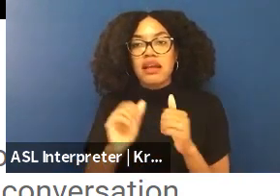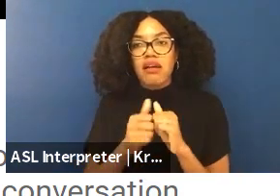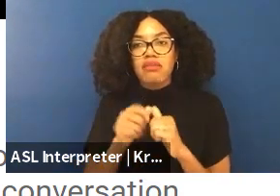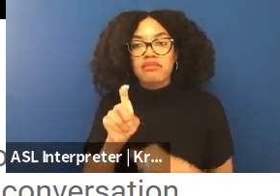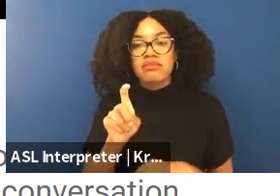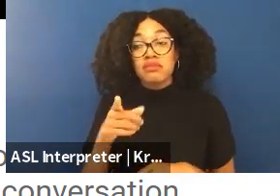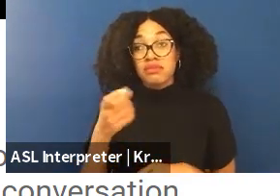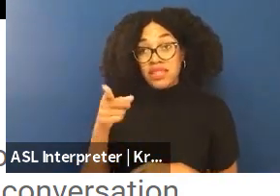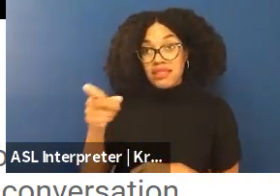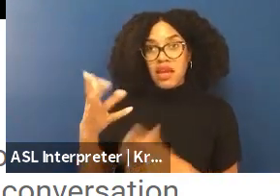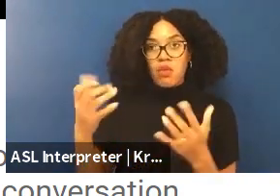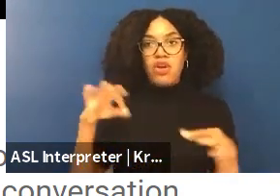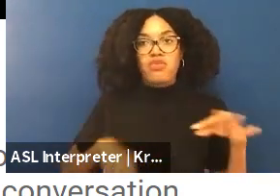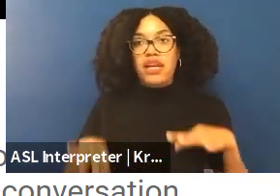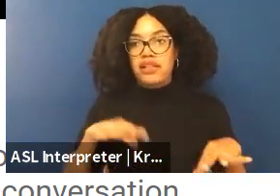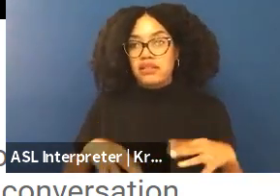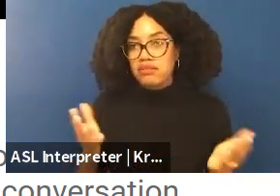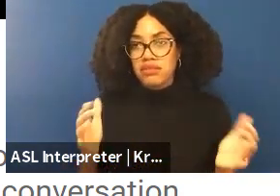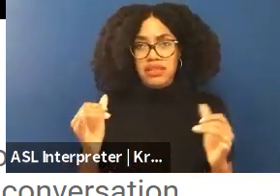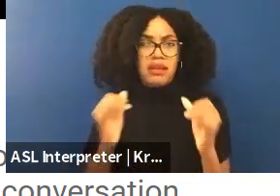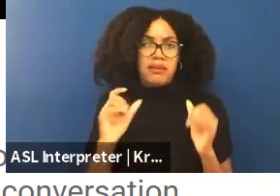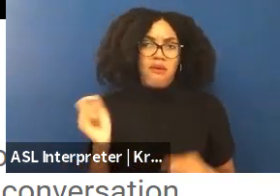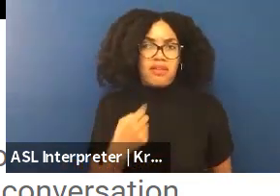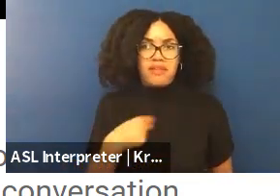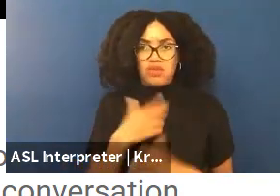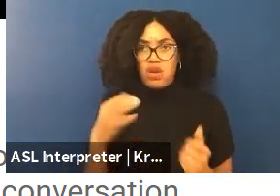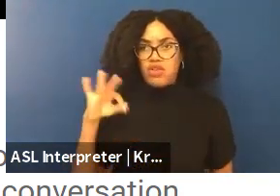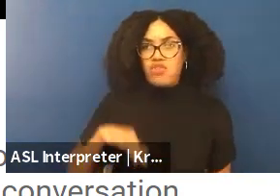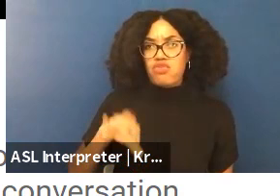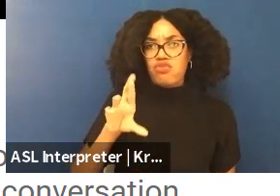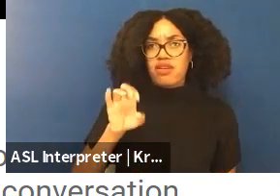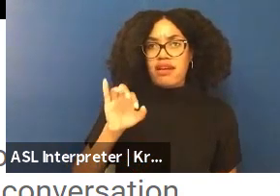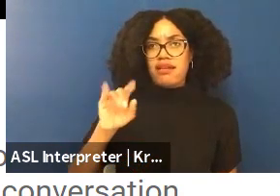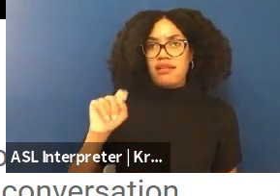just like the rest of us. And so I always think of, you know, what's in it for them?